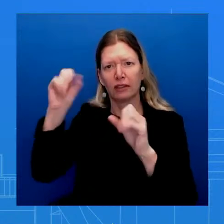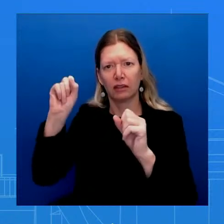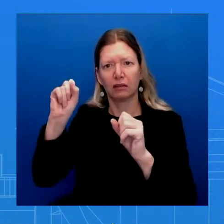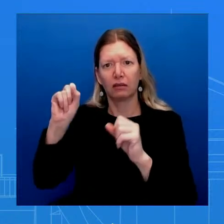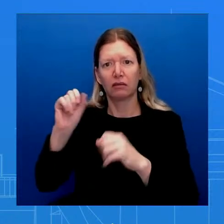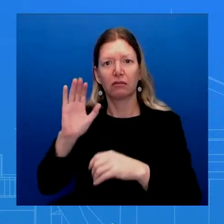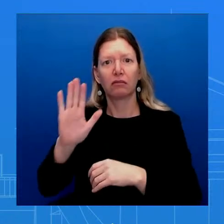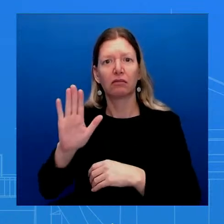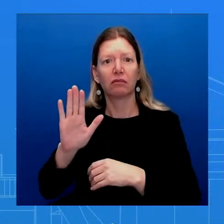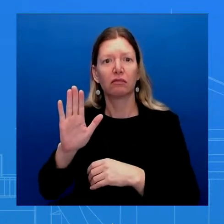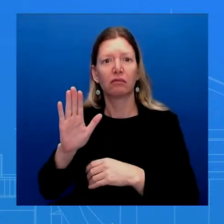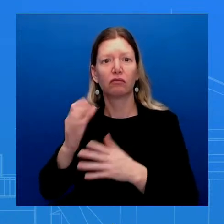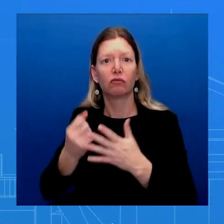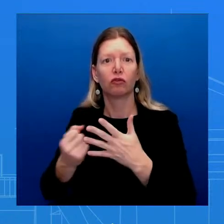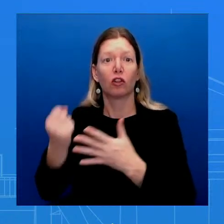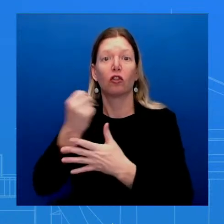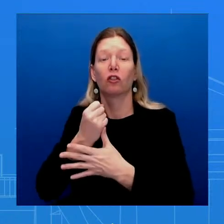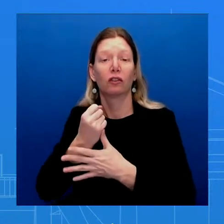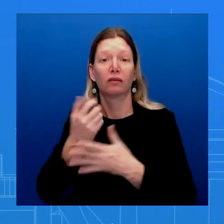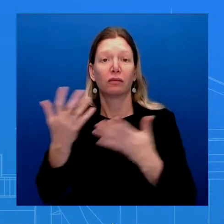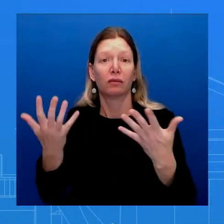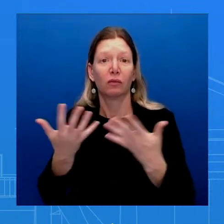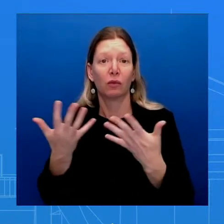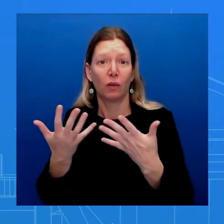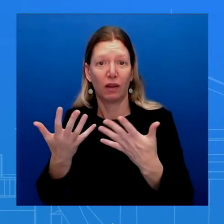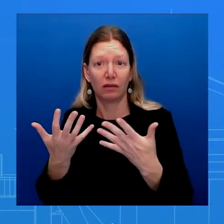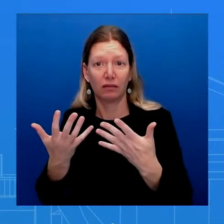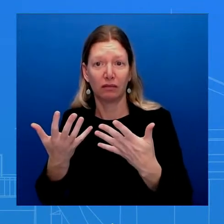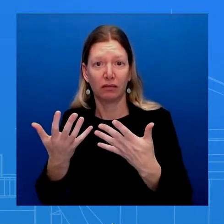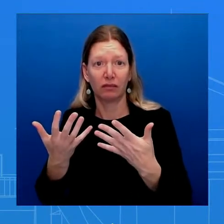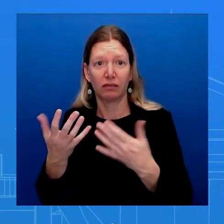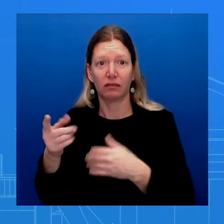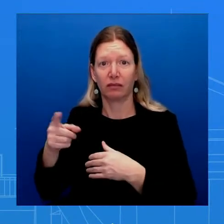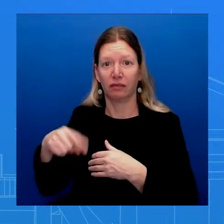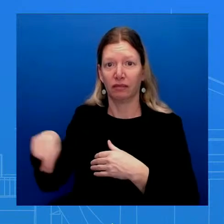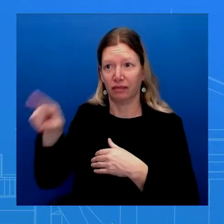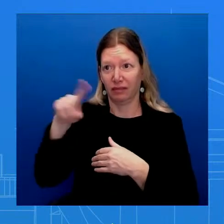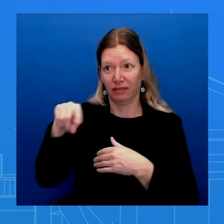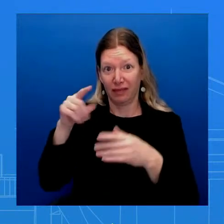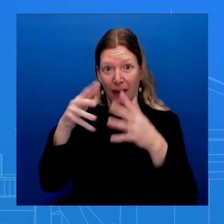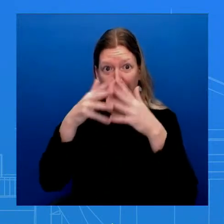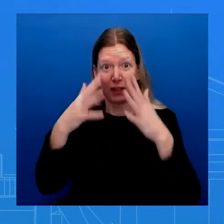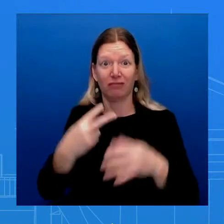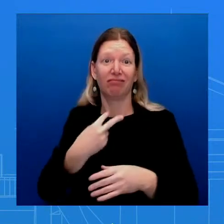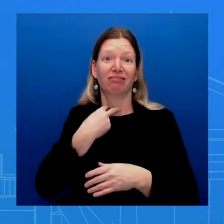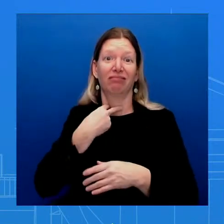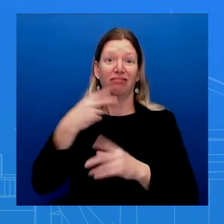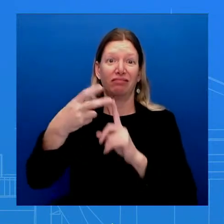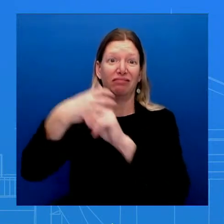to get these Americans home. The Press: And what is the communication like right now between the White House or the administration